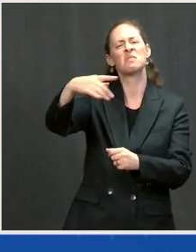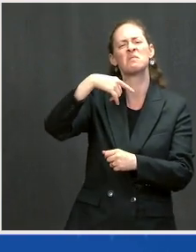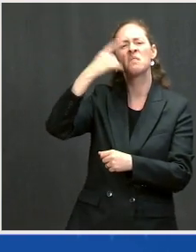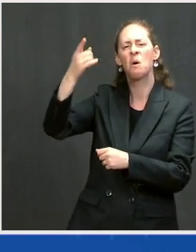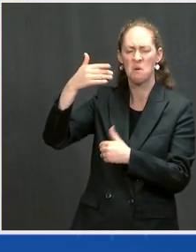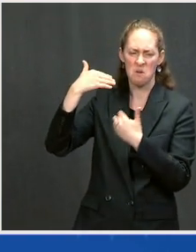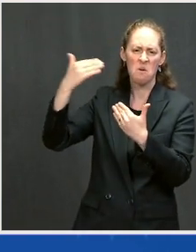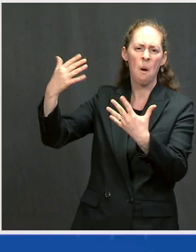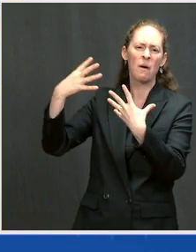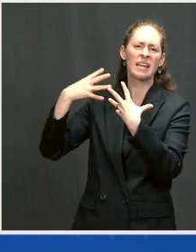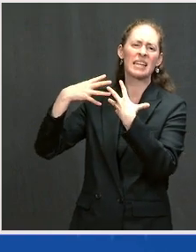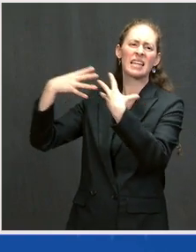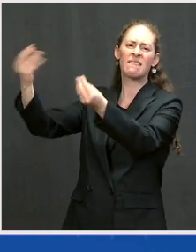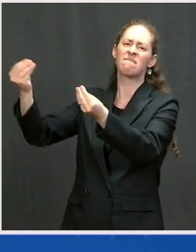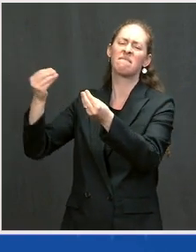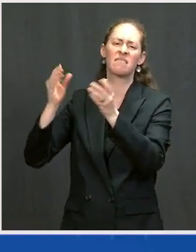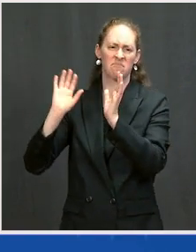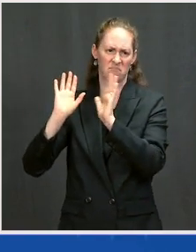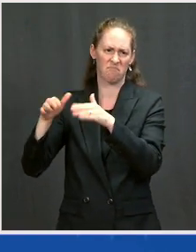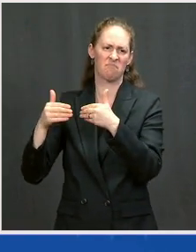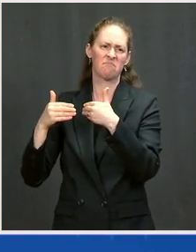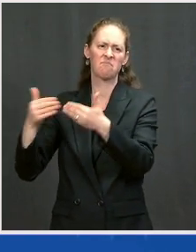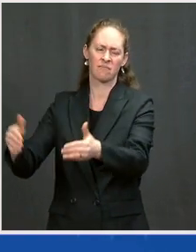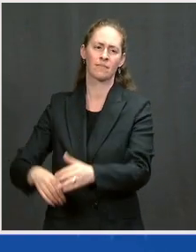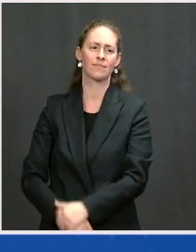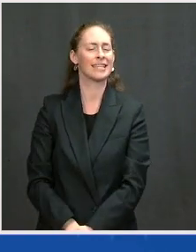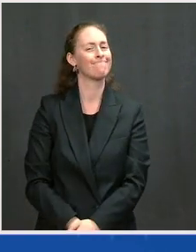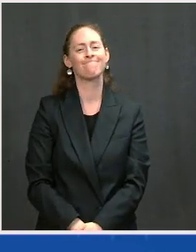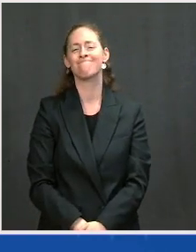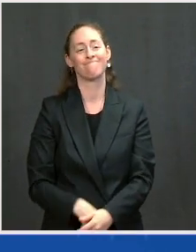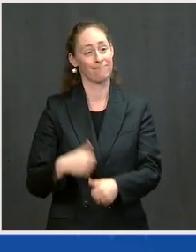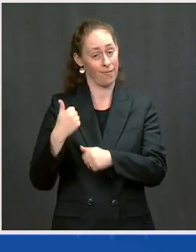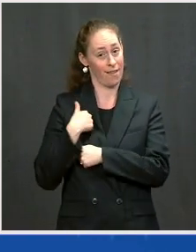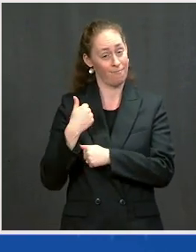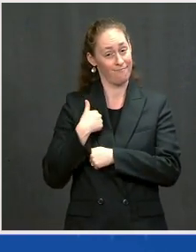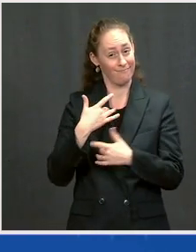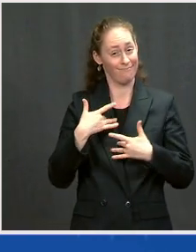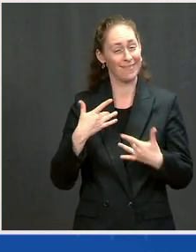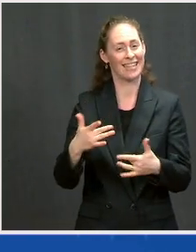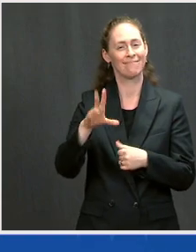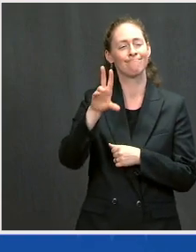But that’s not the Ranger Creed. The private ran for help,